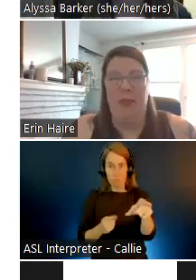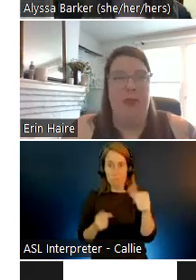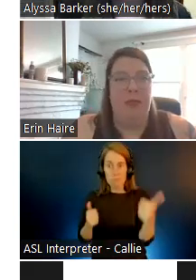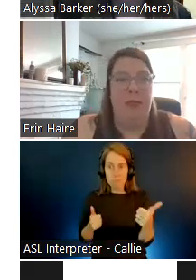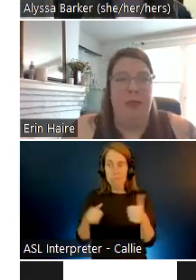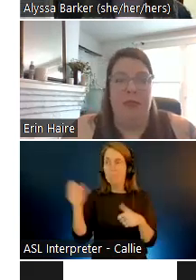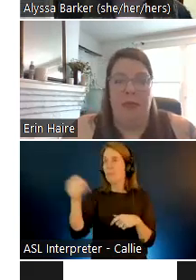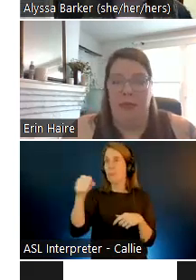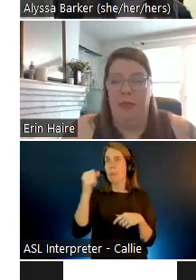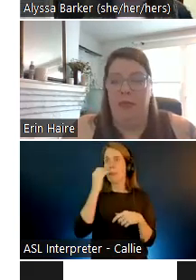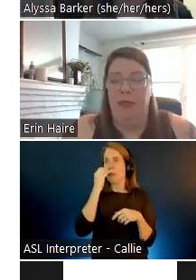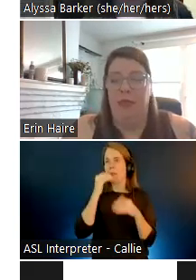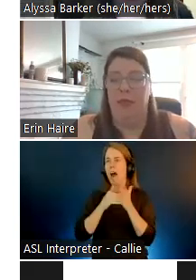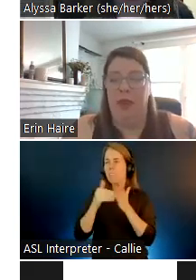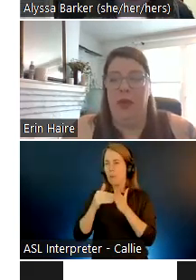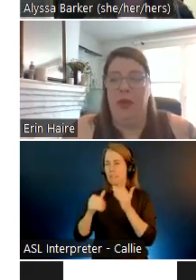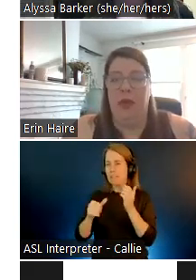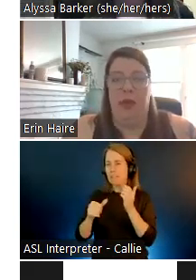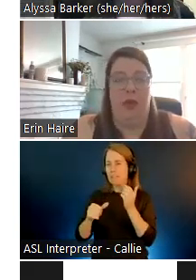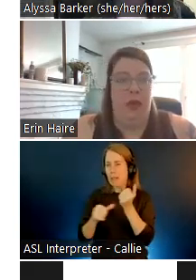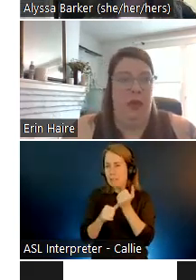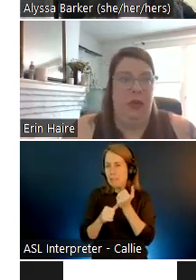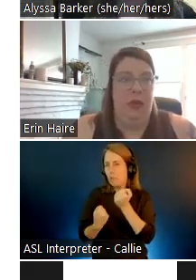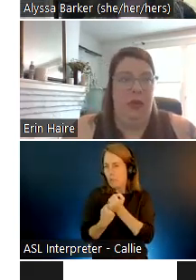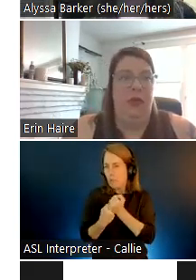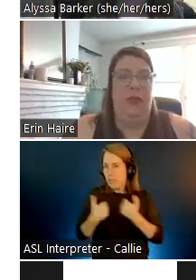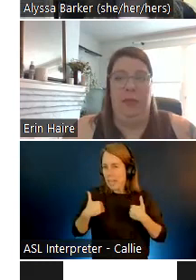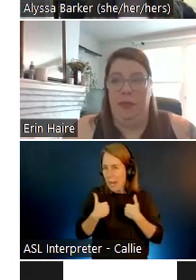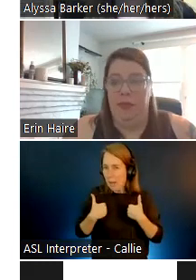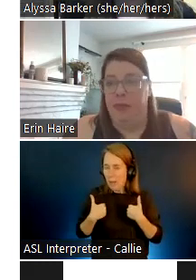animal question comes through that's that's always treated as an accommodation Pete: yeah